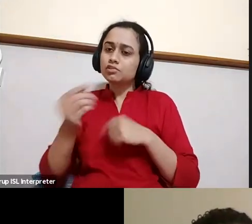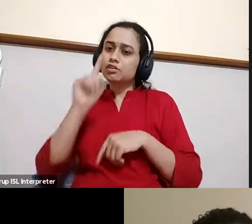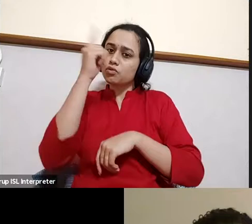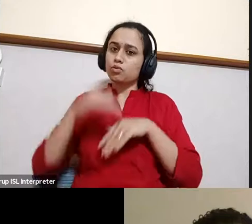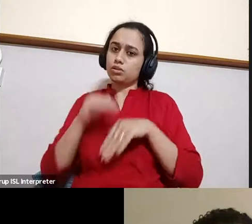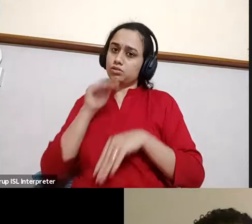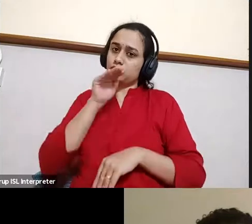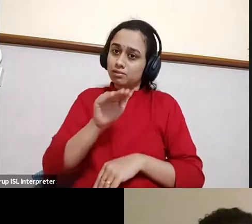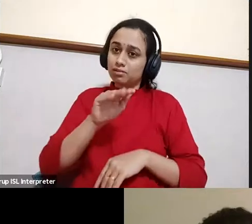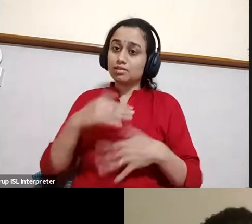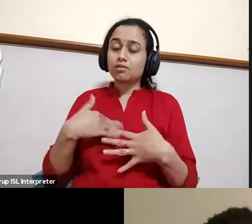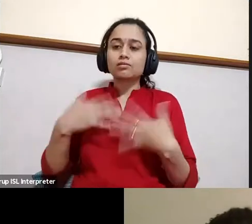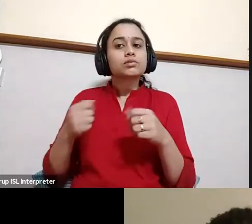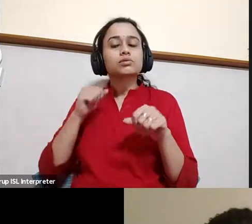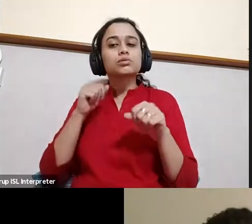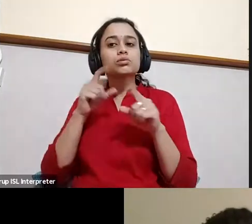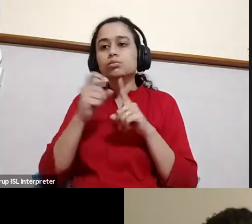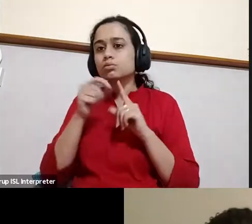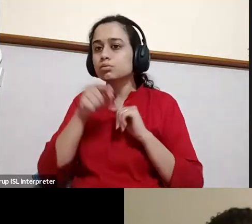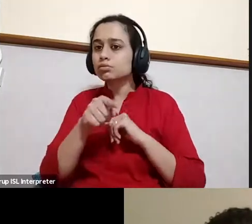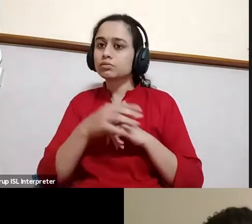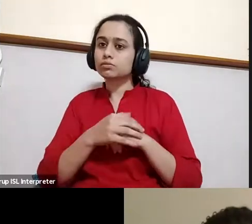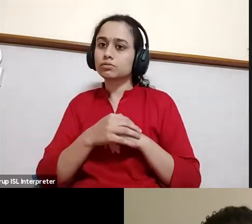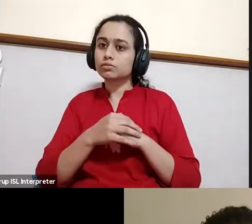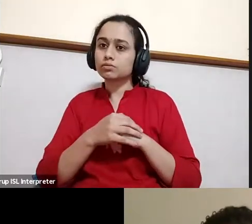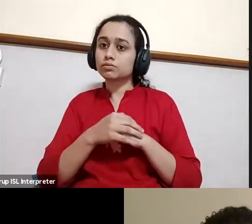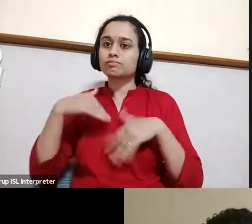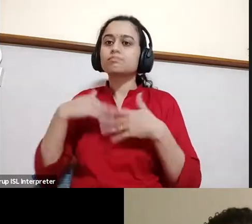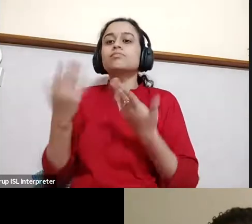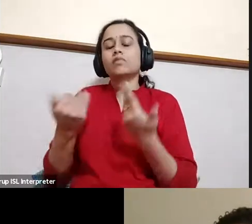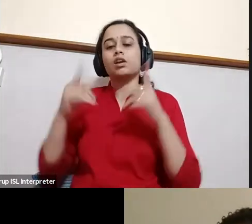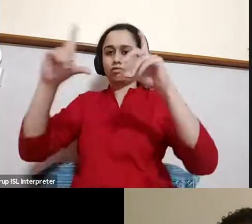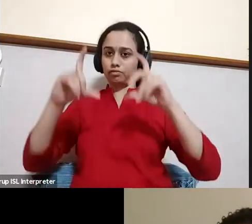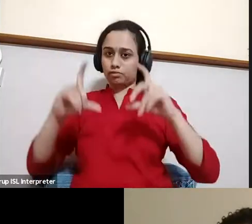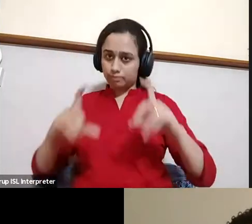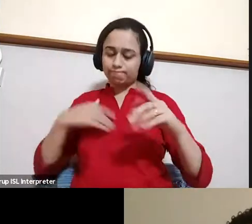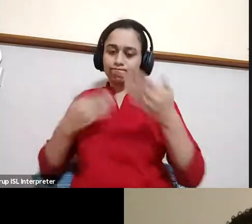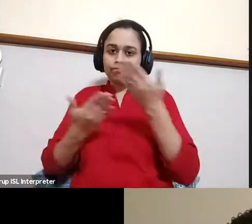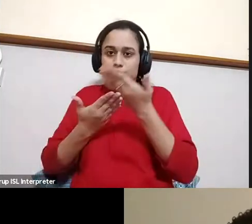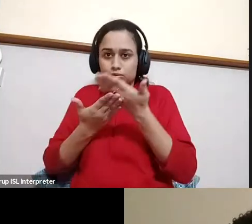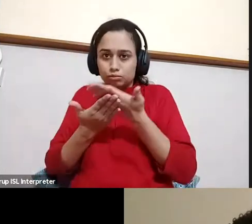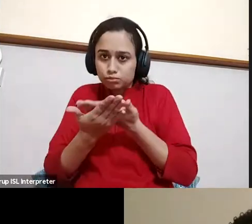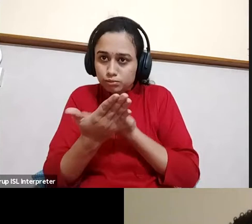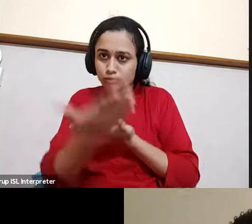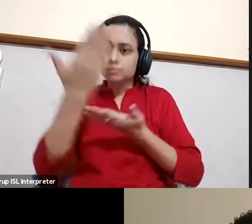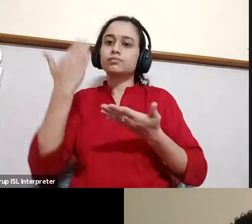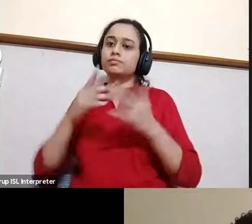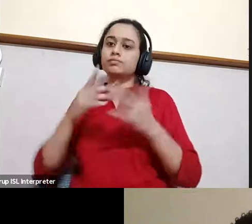what we were doing was um having the photographs scanned and then letting them to suresh and and